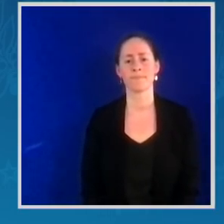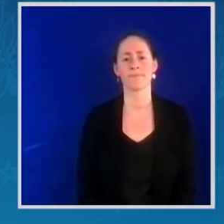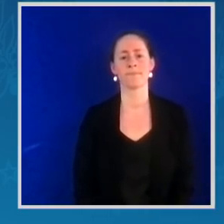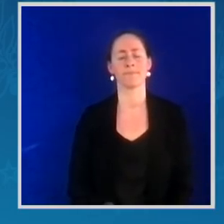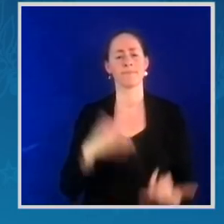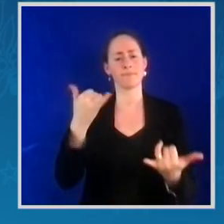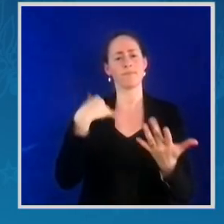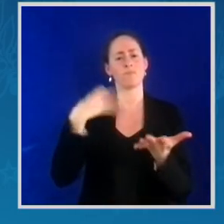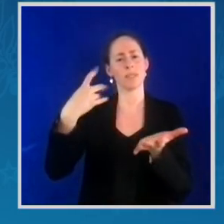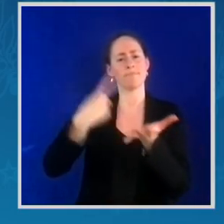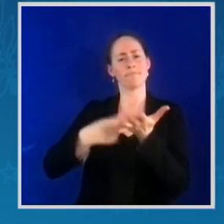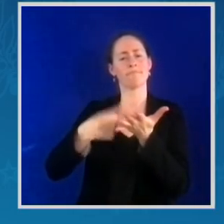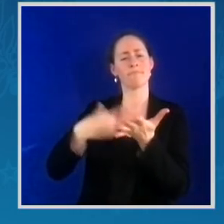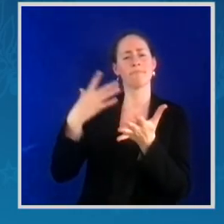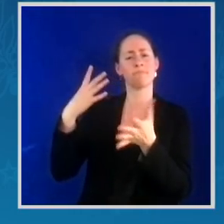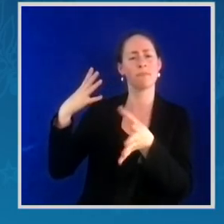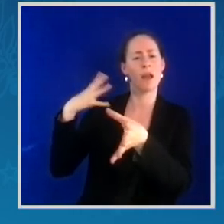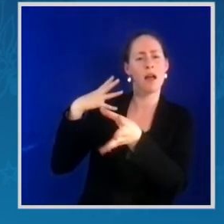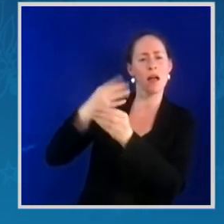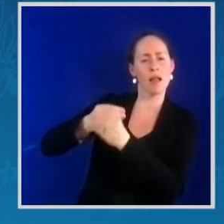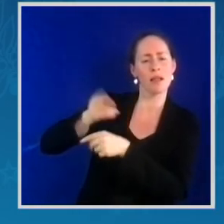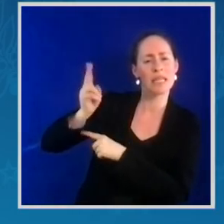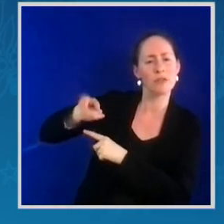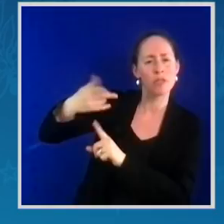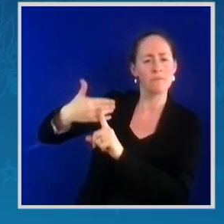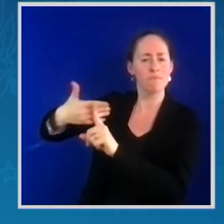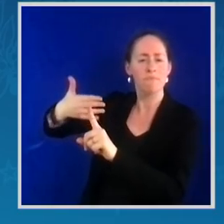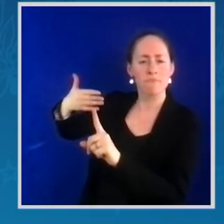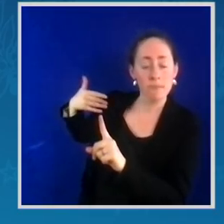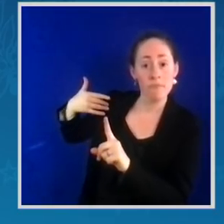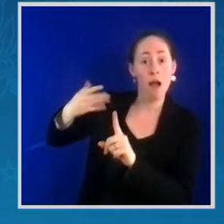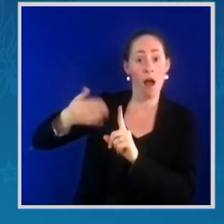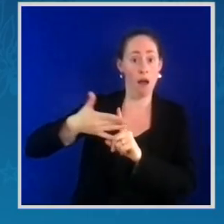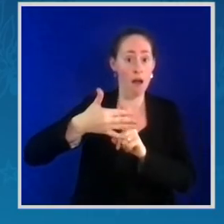It is also an issue that we must tackle. Then at every level.